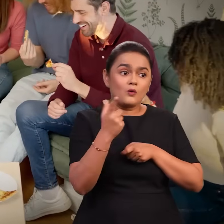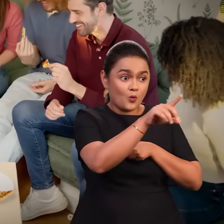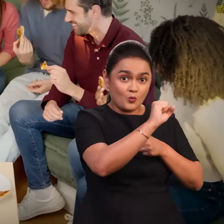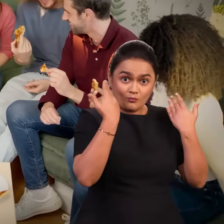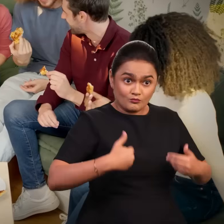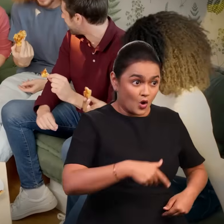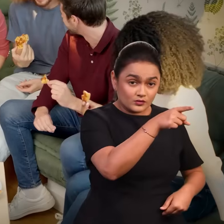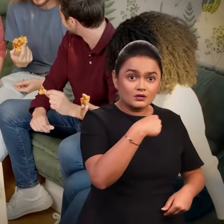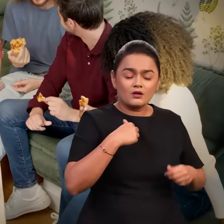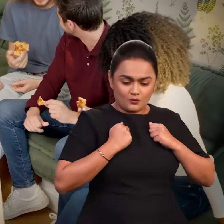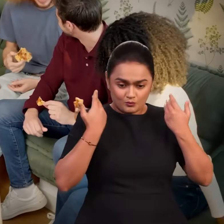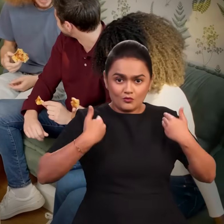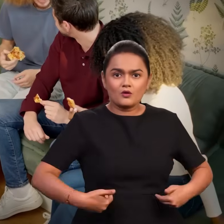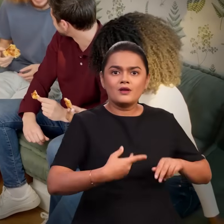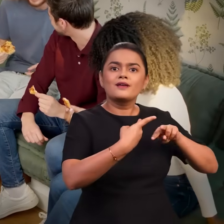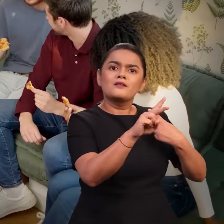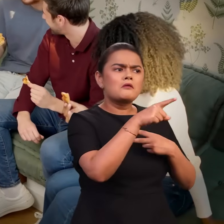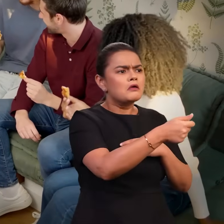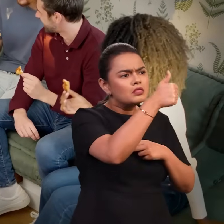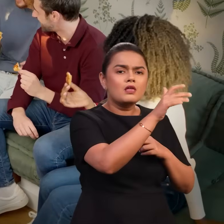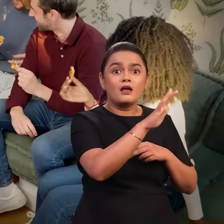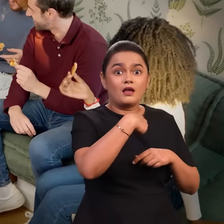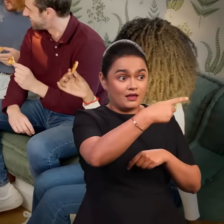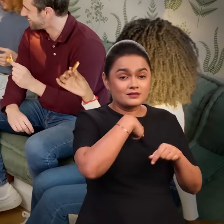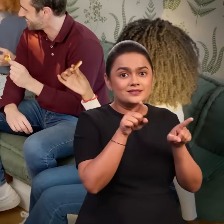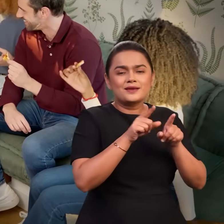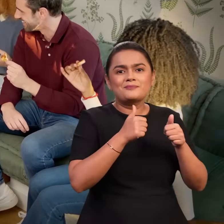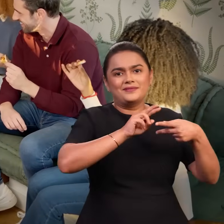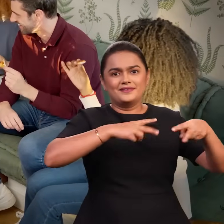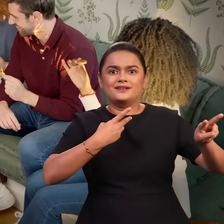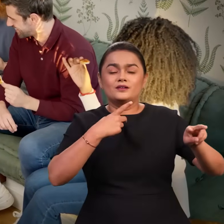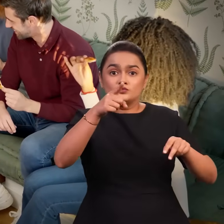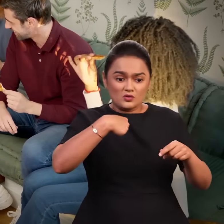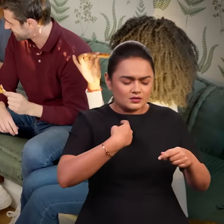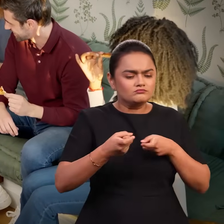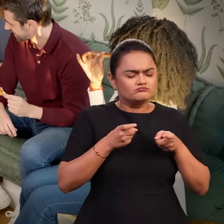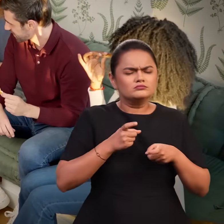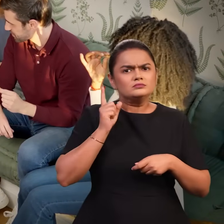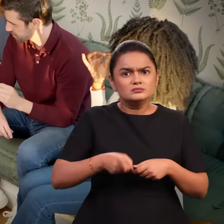Because your body is different from theirs. The sooner you control this,